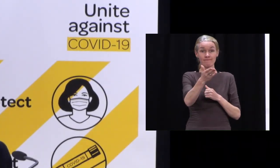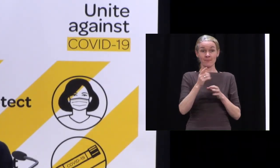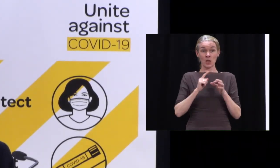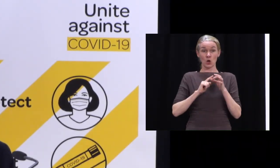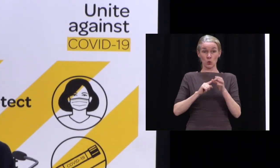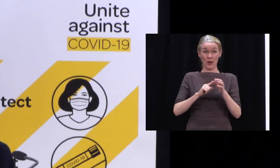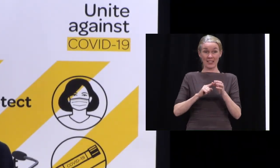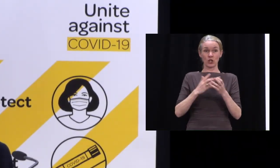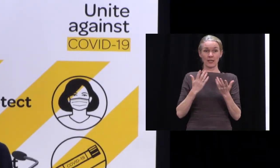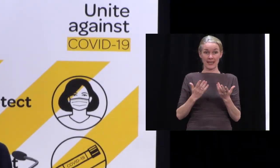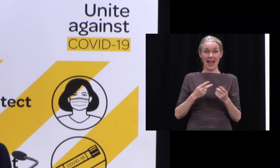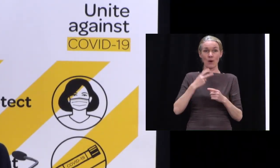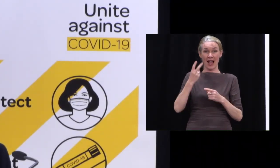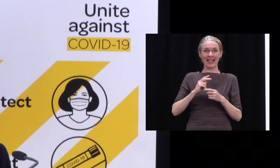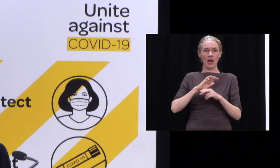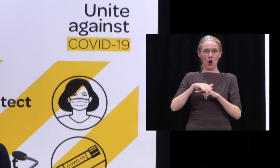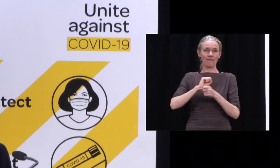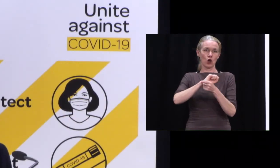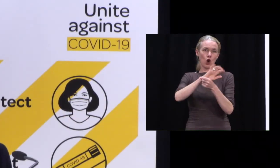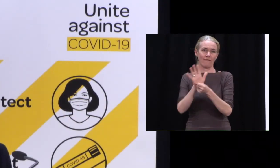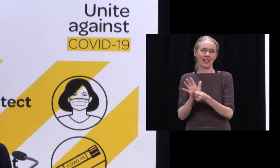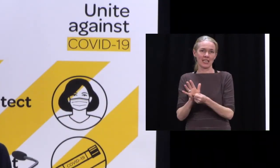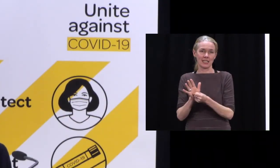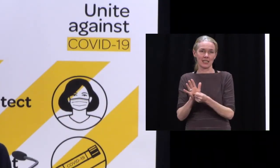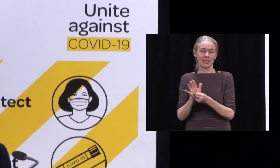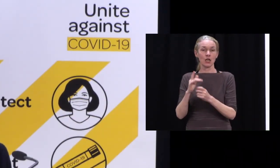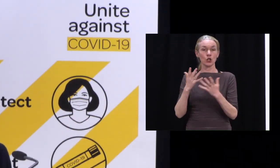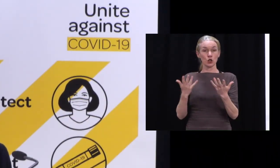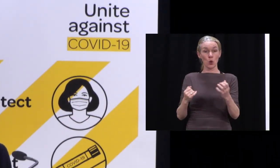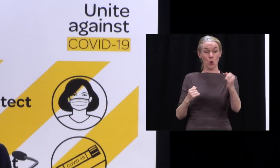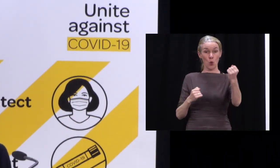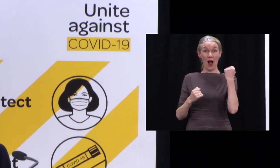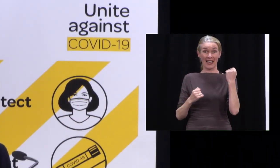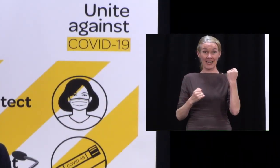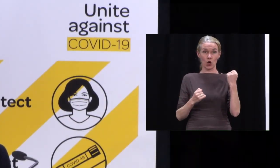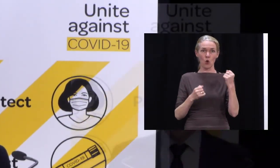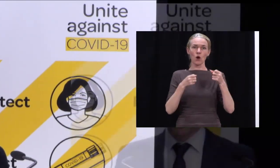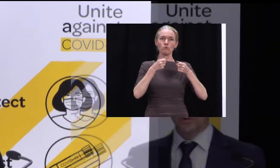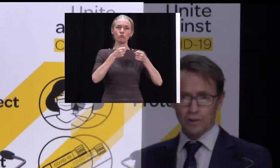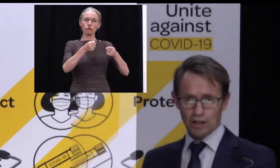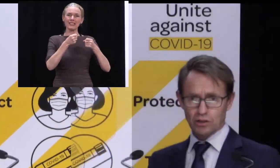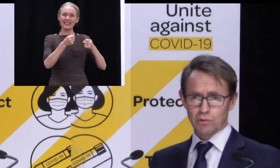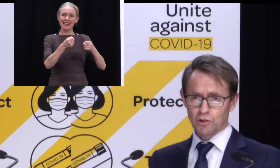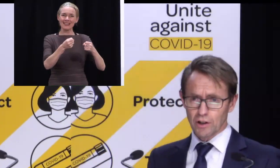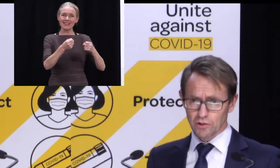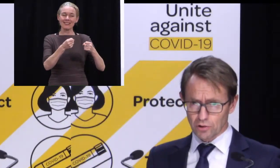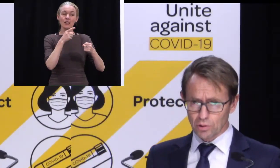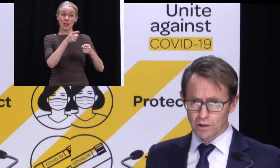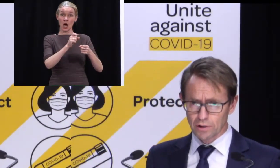I very quickly clarify, the